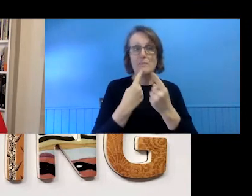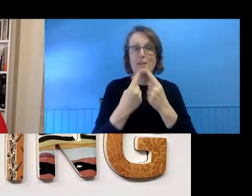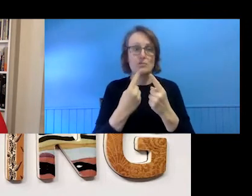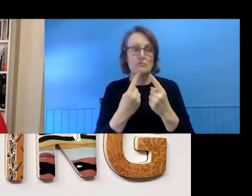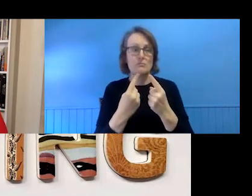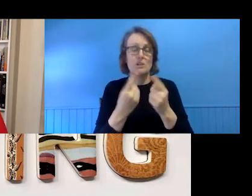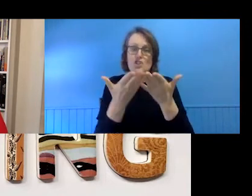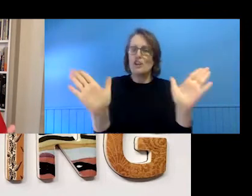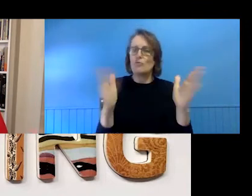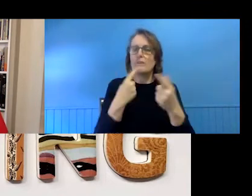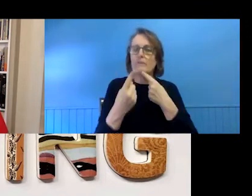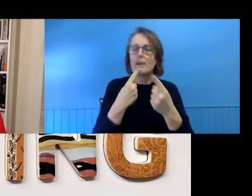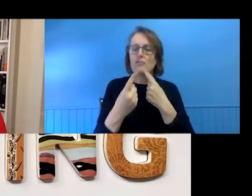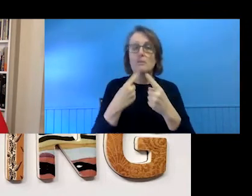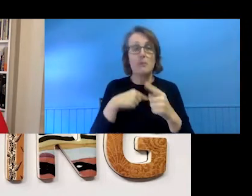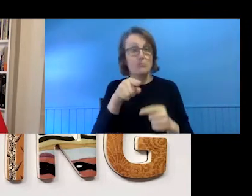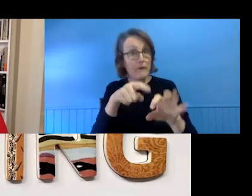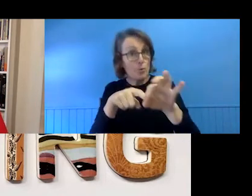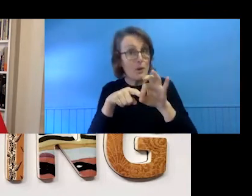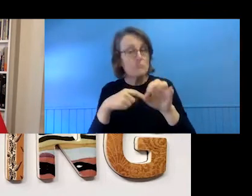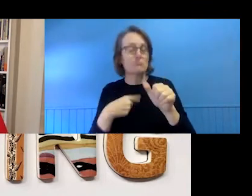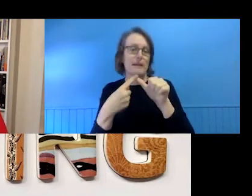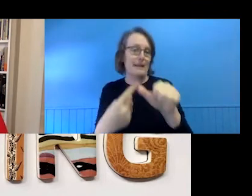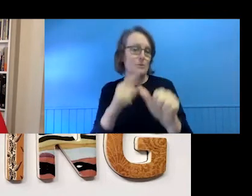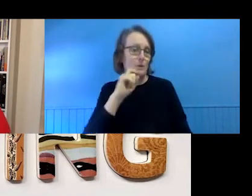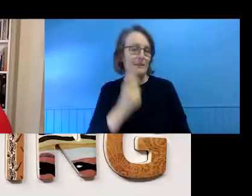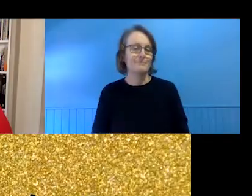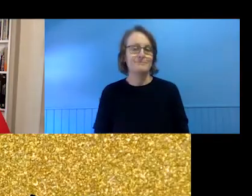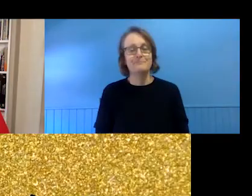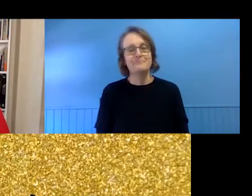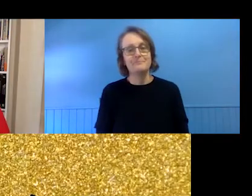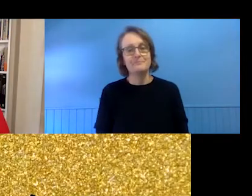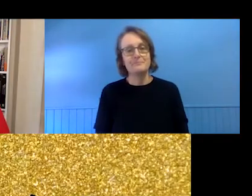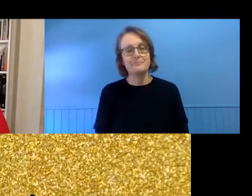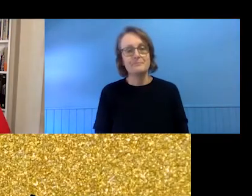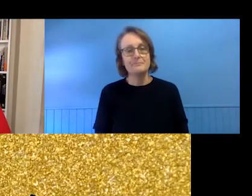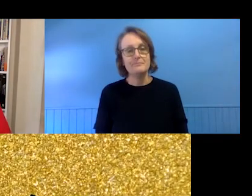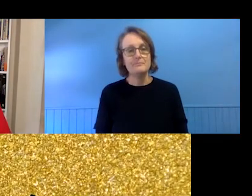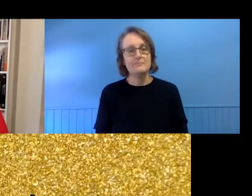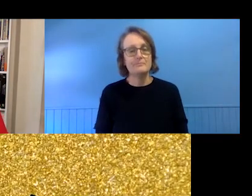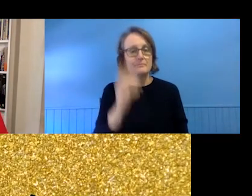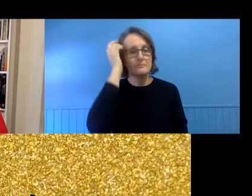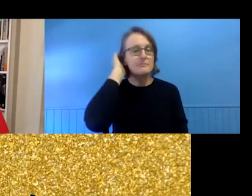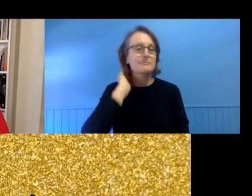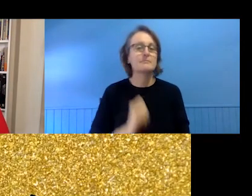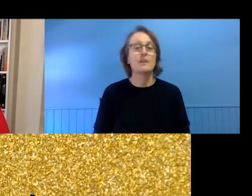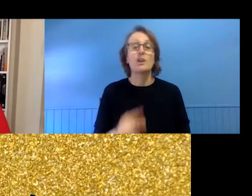general, I'll do by most to answer questions at the end. Hoar err hoo is the -- here is the first of golden rules of arts marketing. The